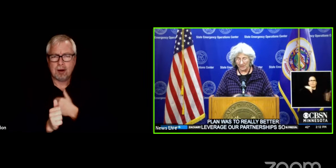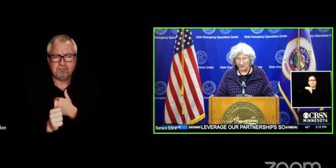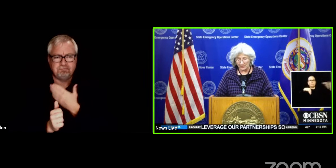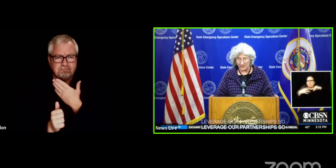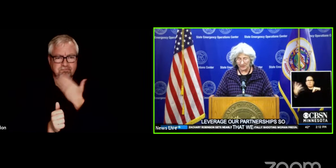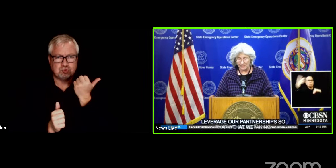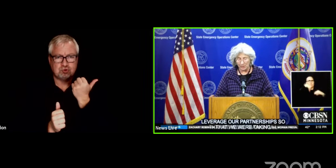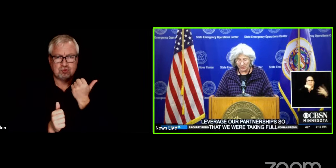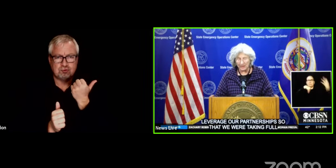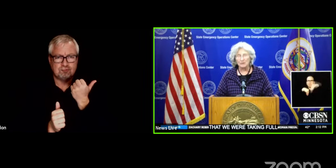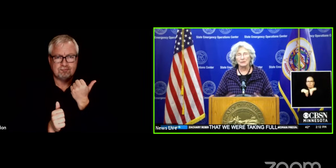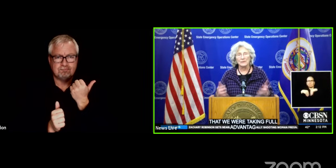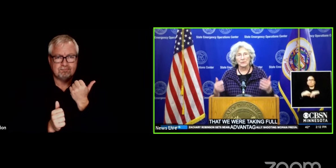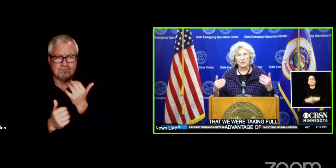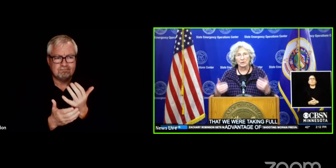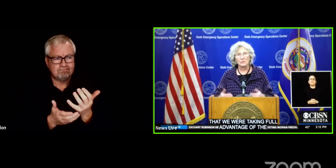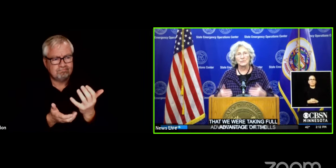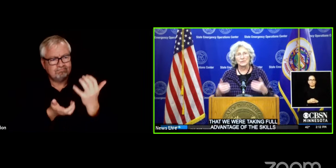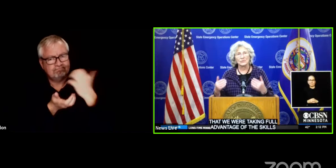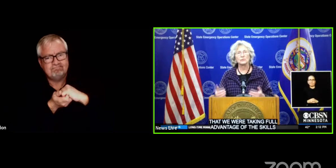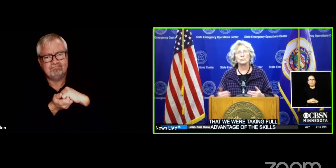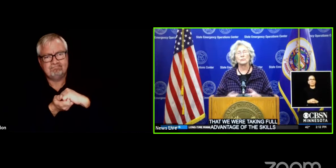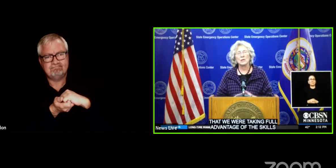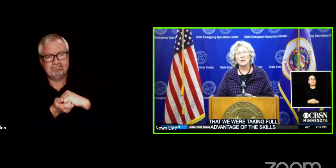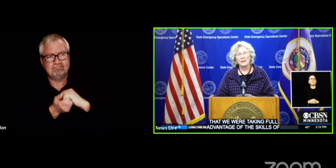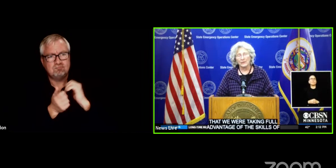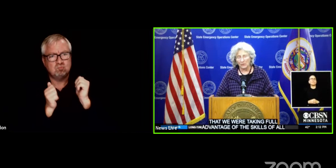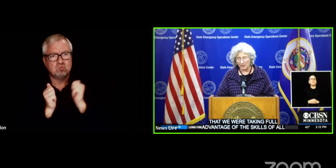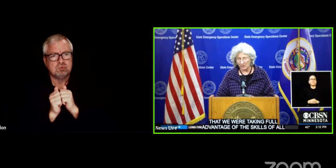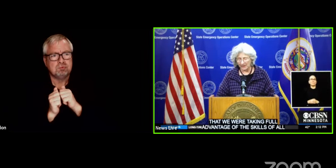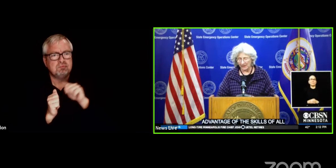PARTNERS, PARTICULARLY THOSE CLOSEST TO THE LONG-TERM CARE